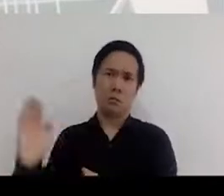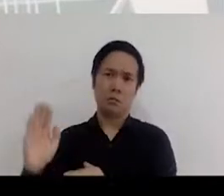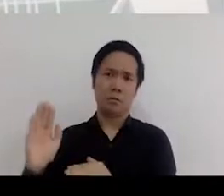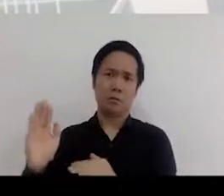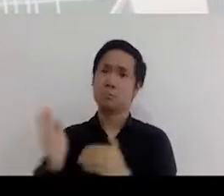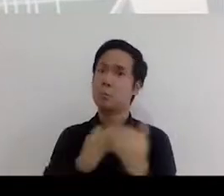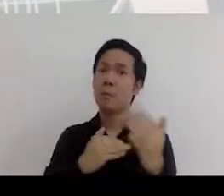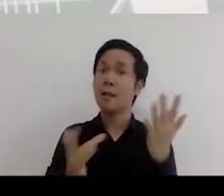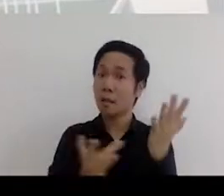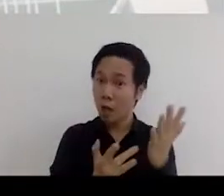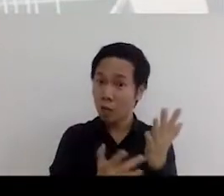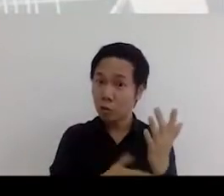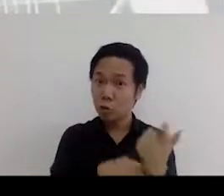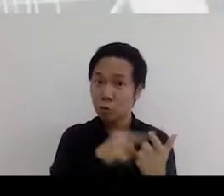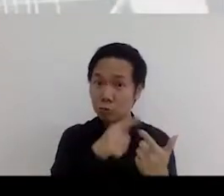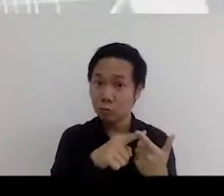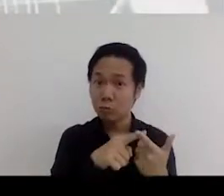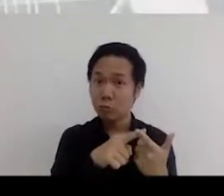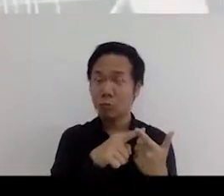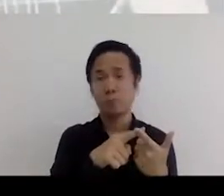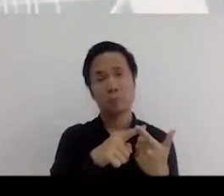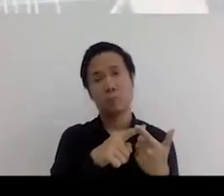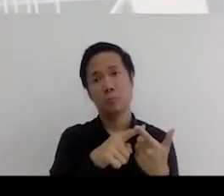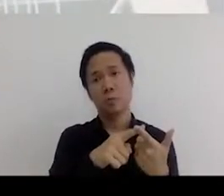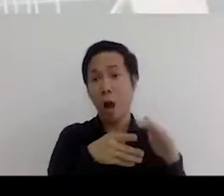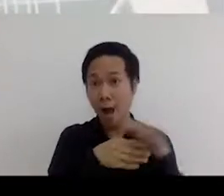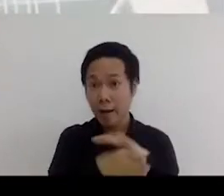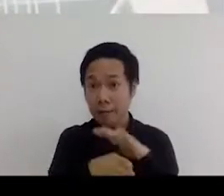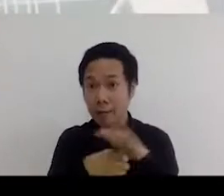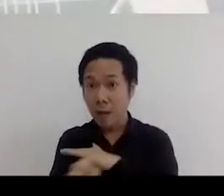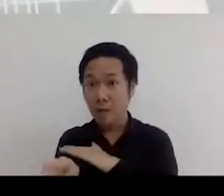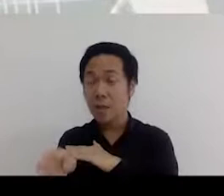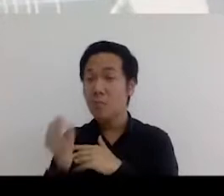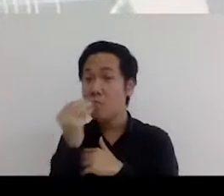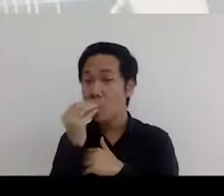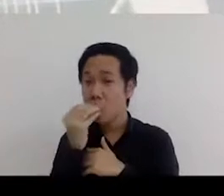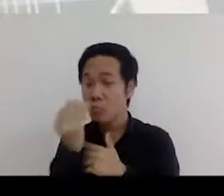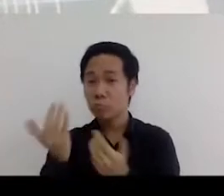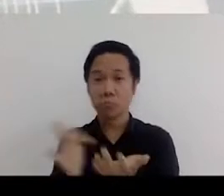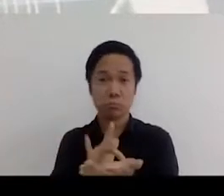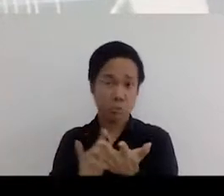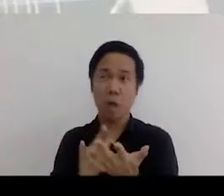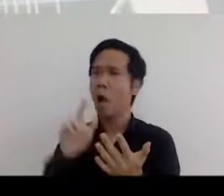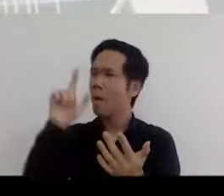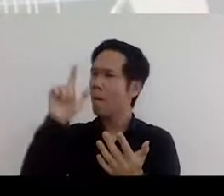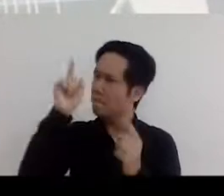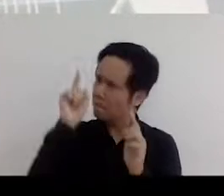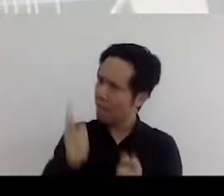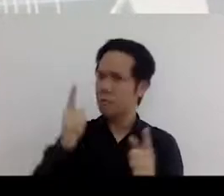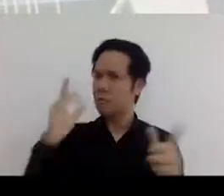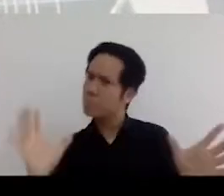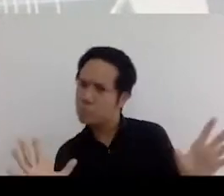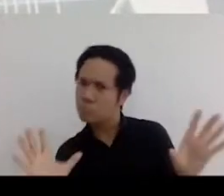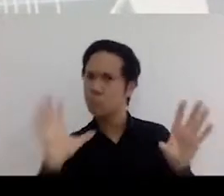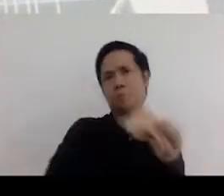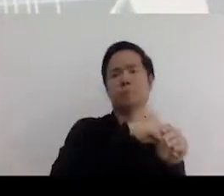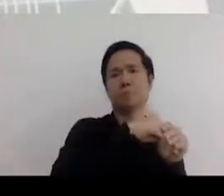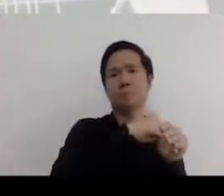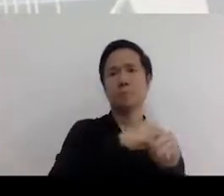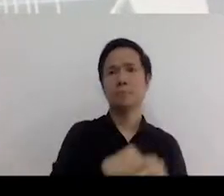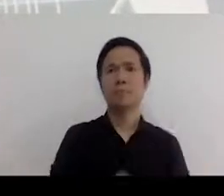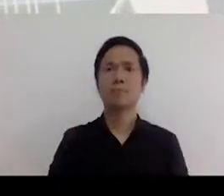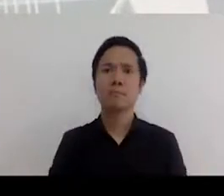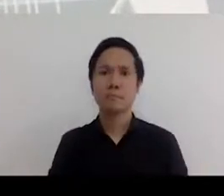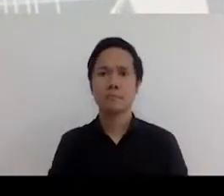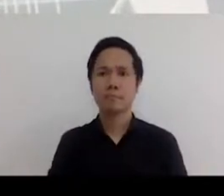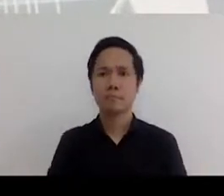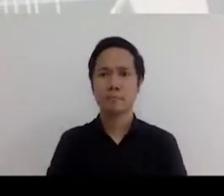I was heartened to see that something as simple as a WhatsApp group, can have such a big effect in such a large and important country.